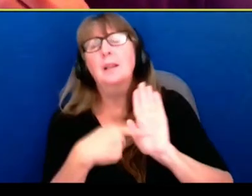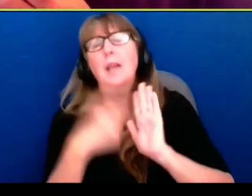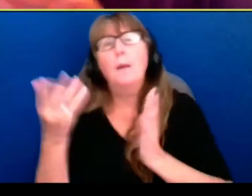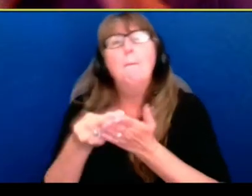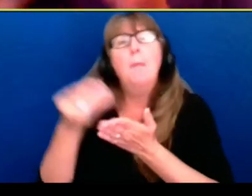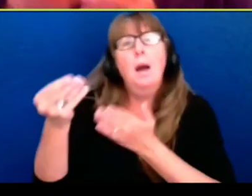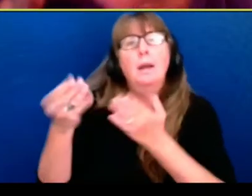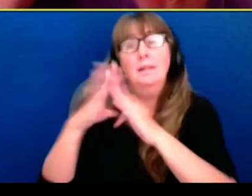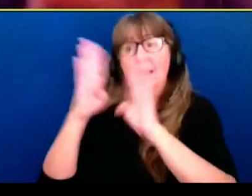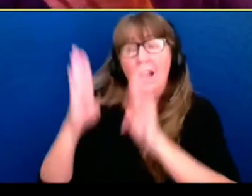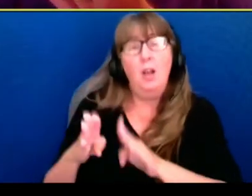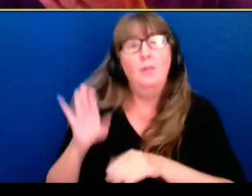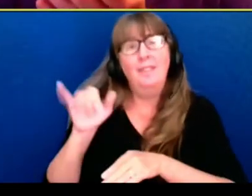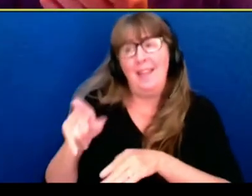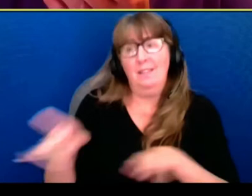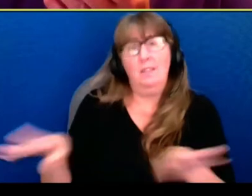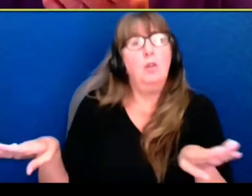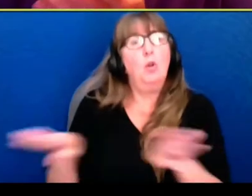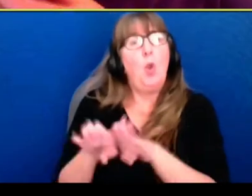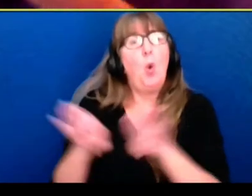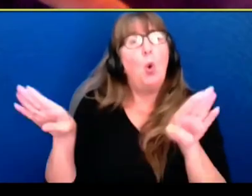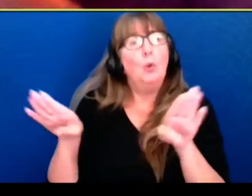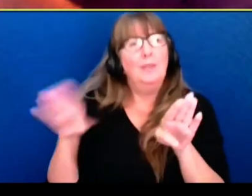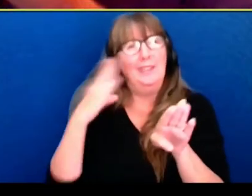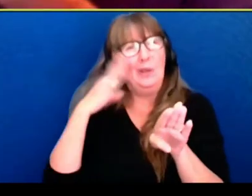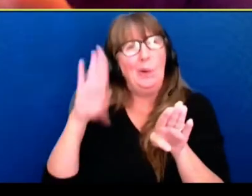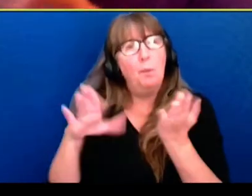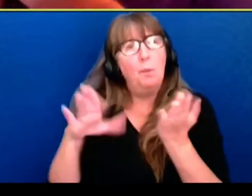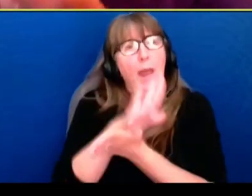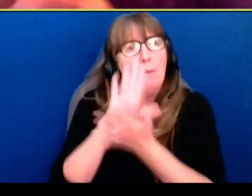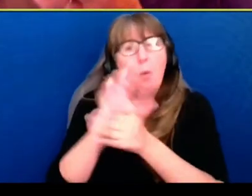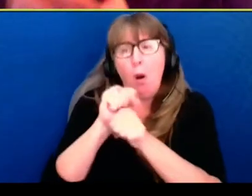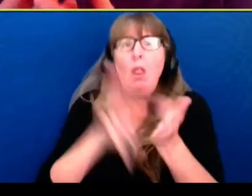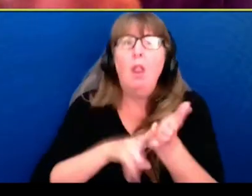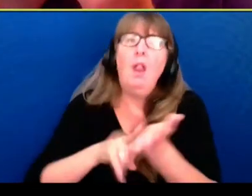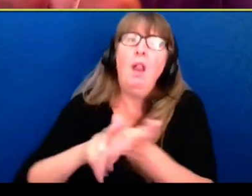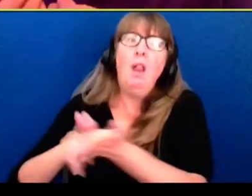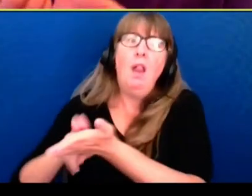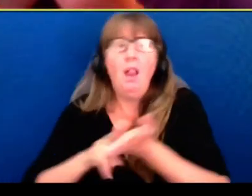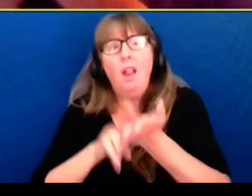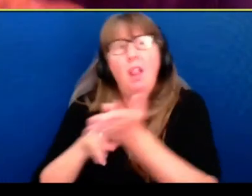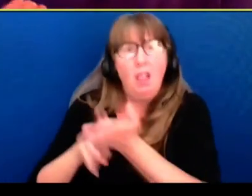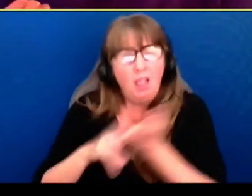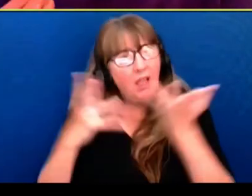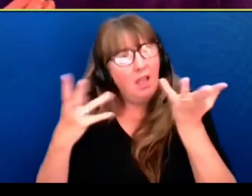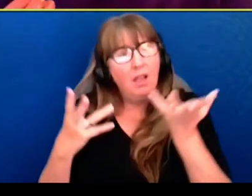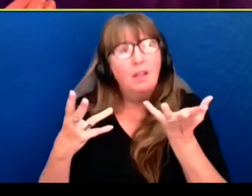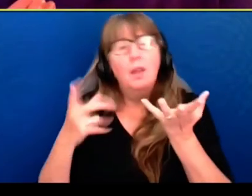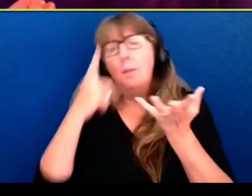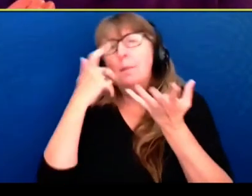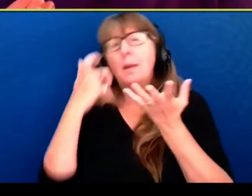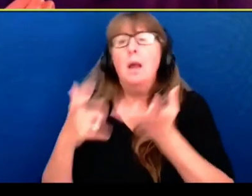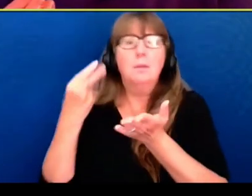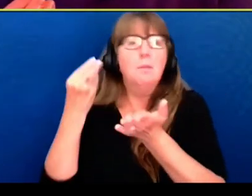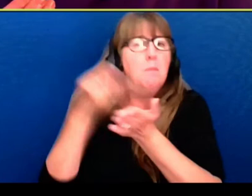You're going there to sign the paperwork because everything else has been negotiated and dealt with in advance.